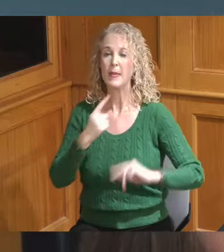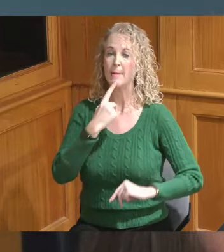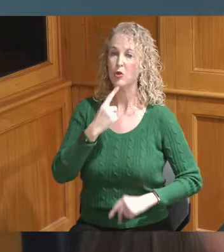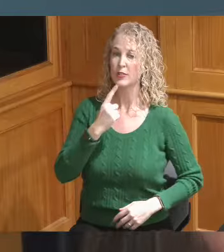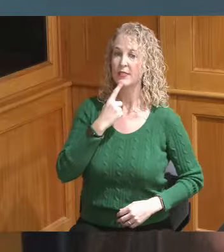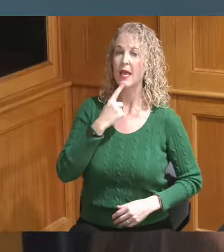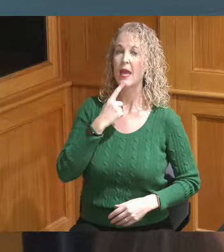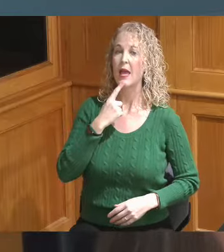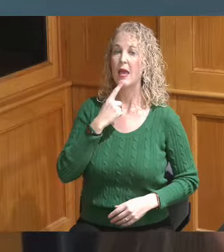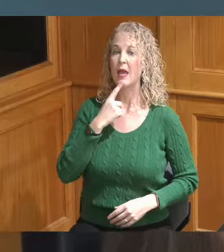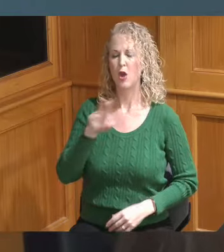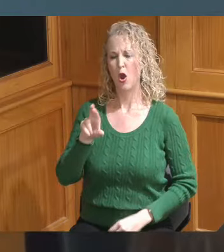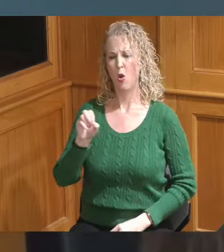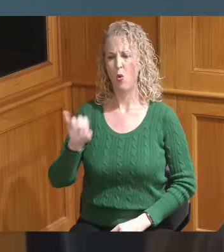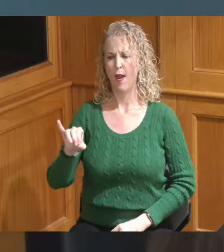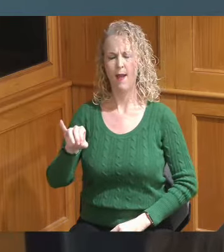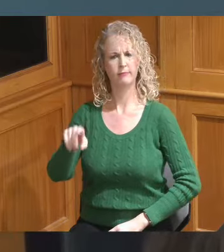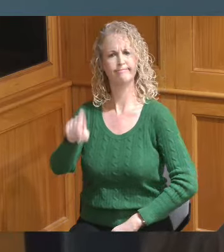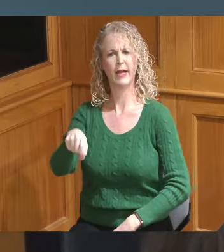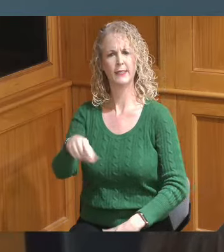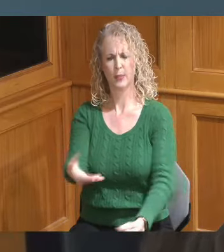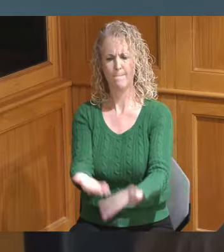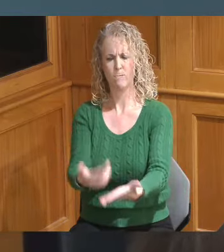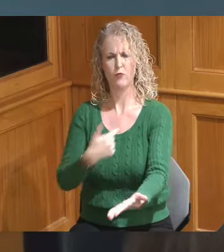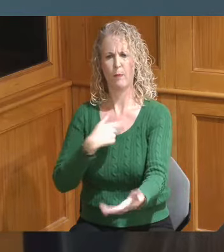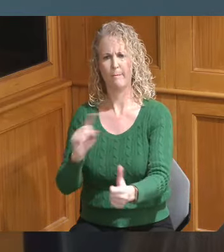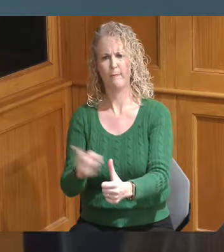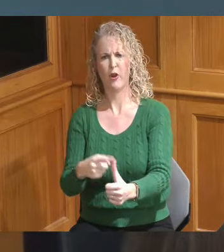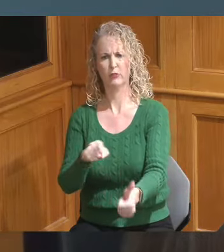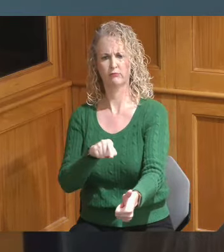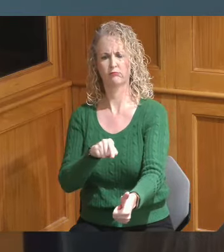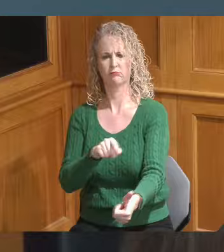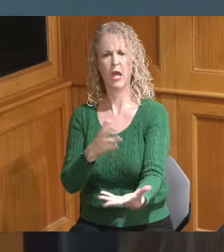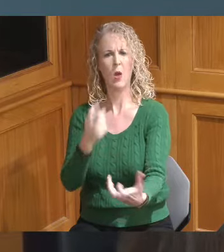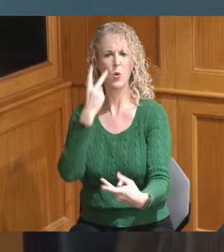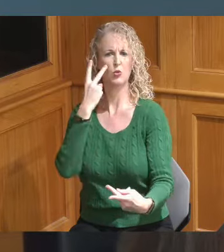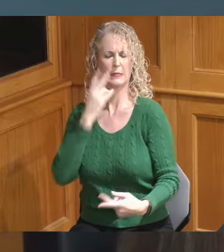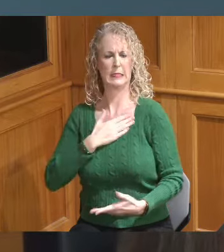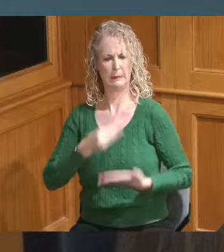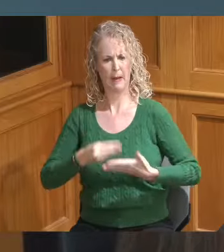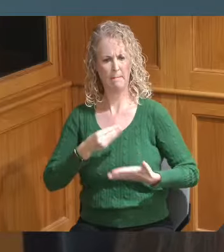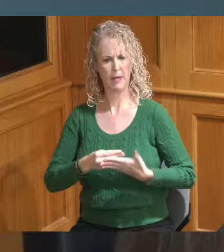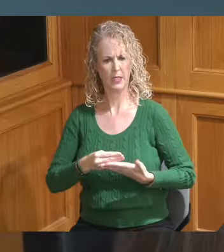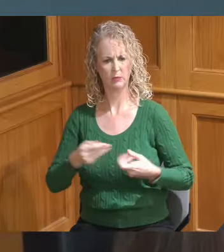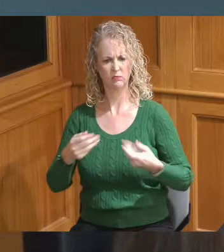investment is needed to ensure that monies come in for instance the economic development programs